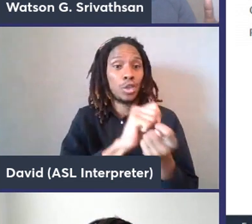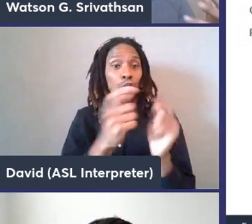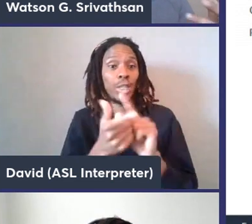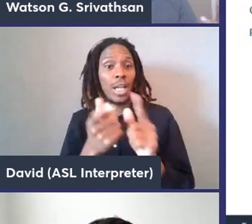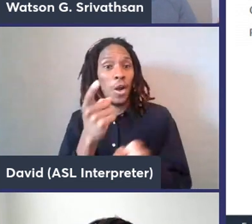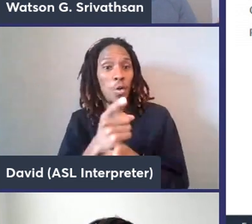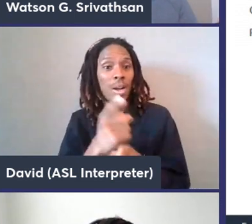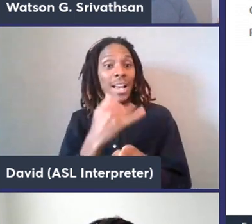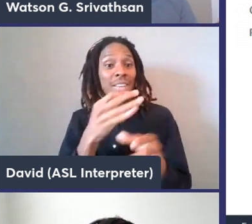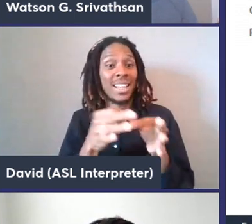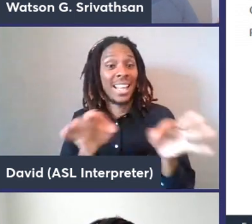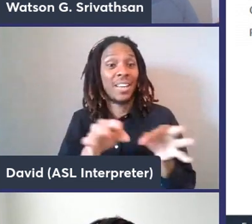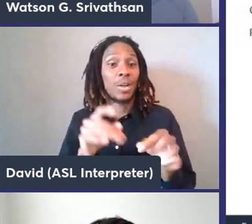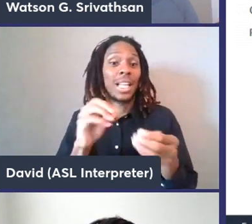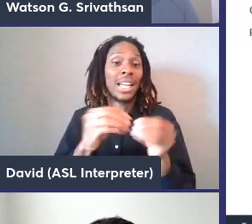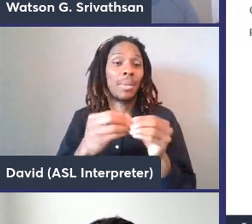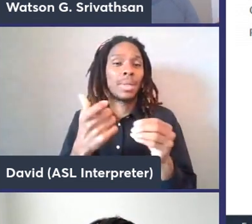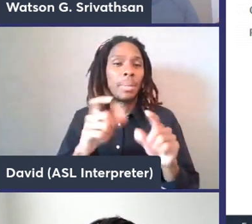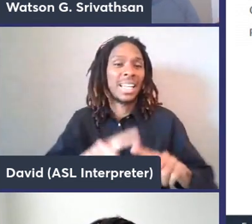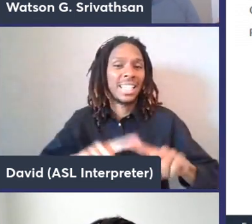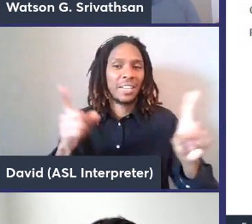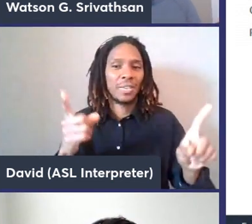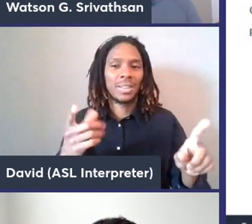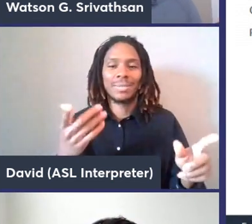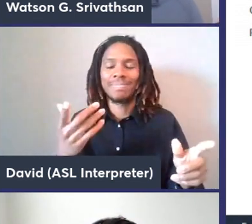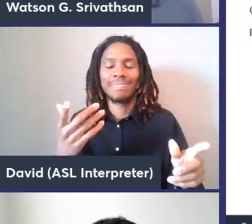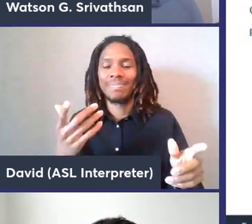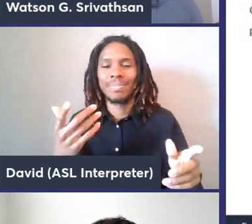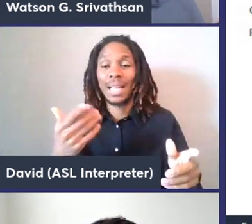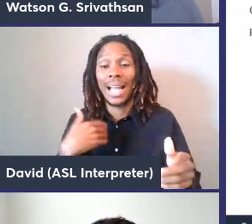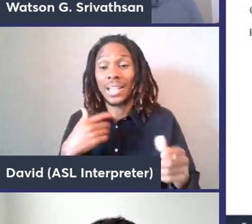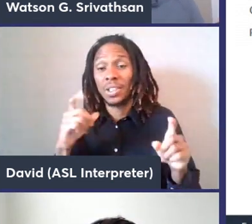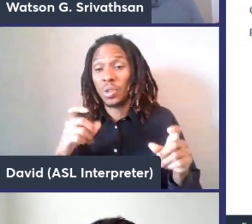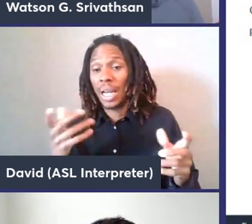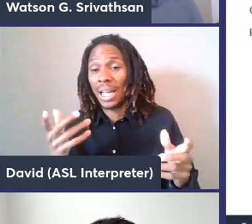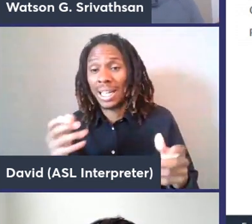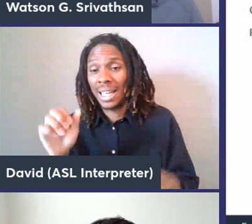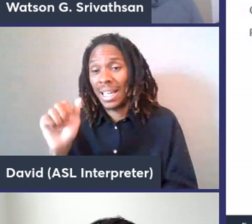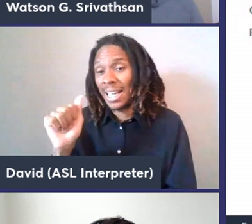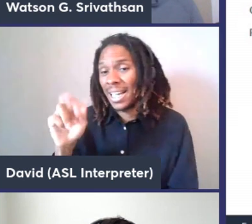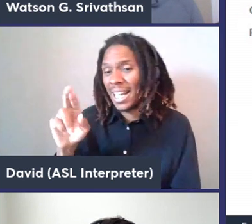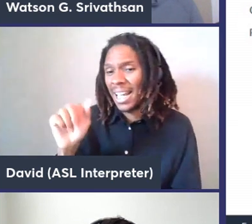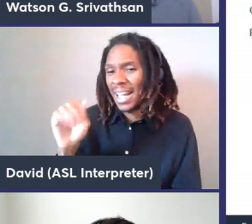where the numbers are different, I can certainly try. Let's see, Arabic is still the, I mean,